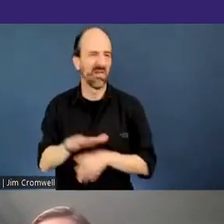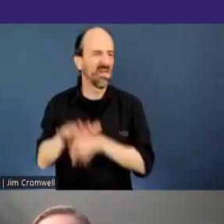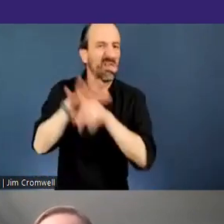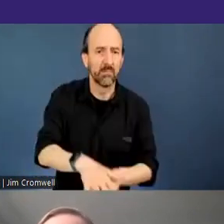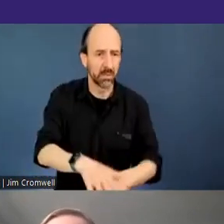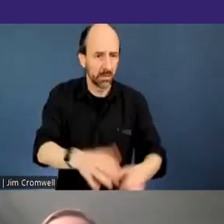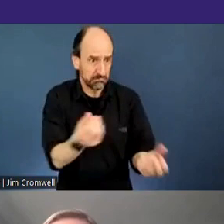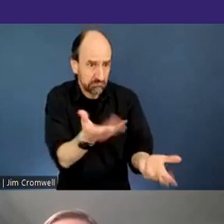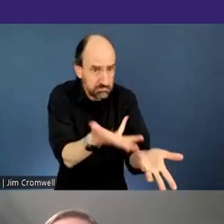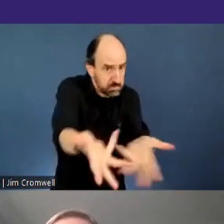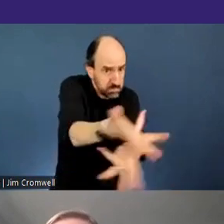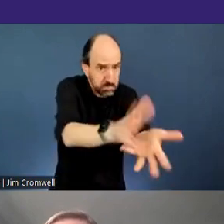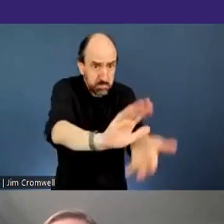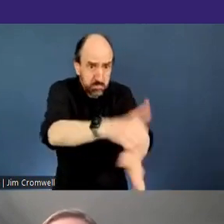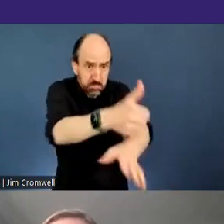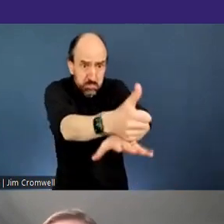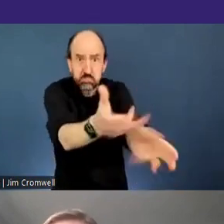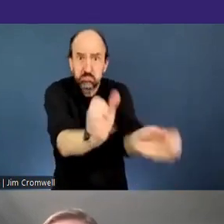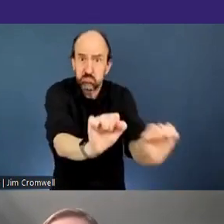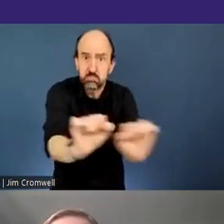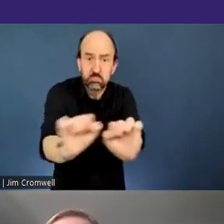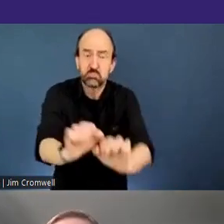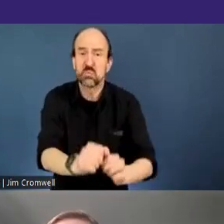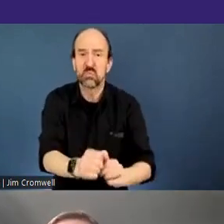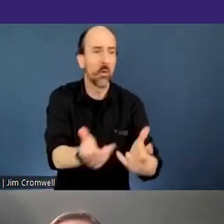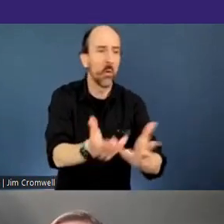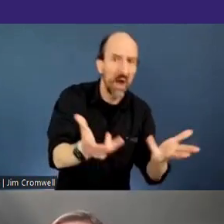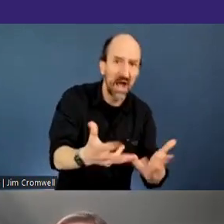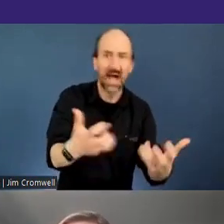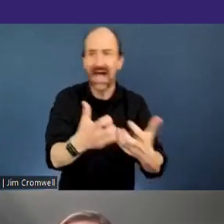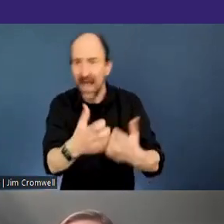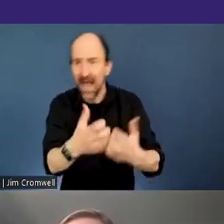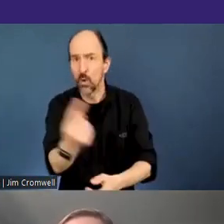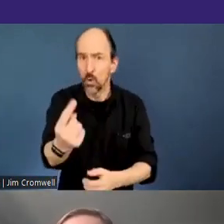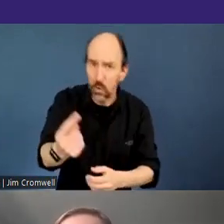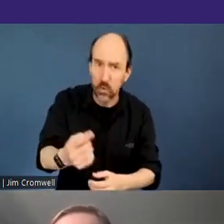How, where and by whom but also how those decisions should